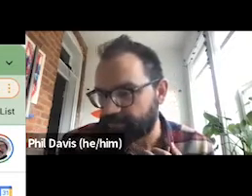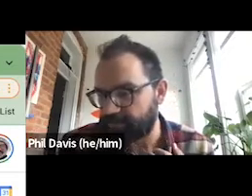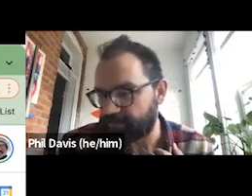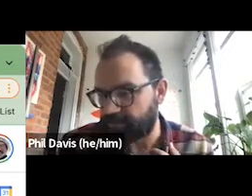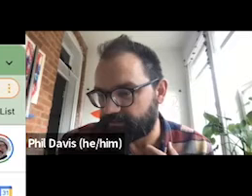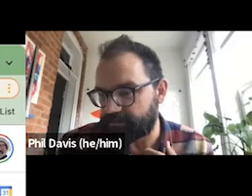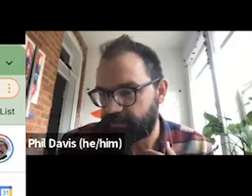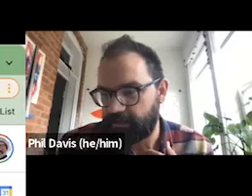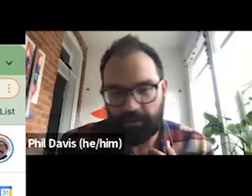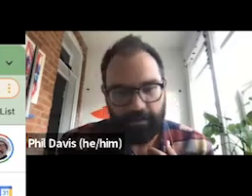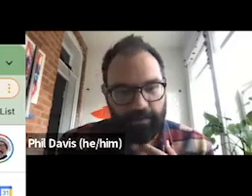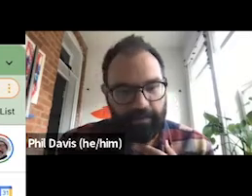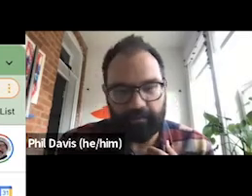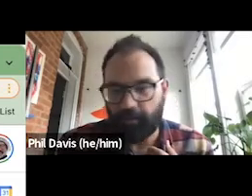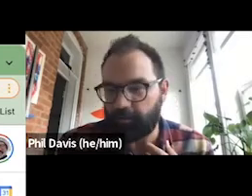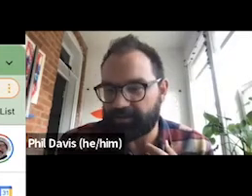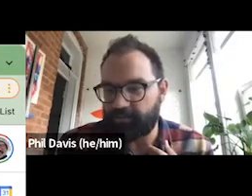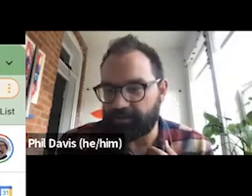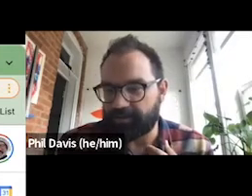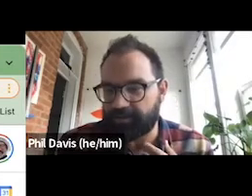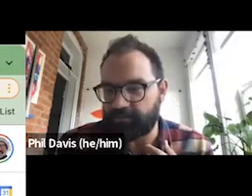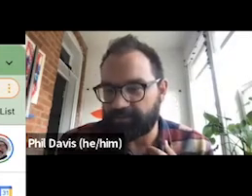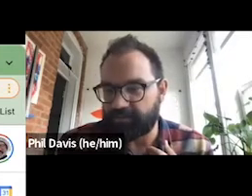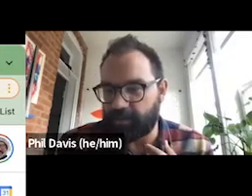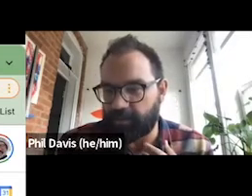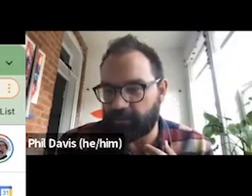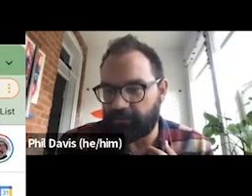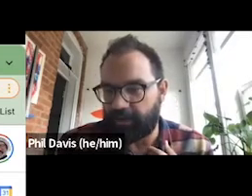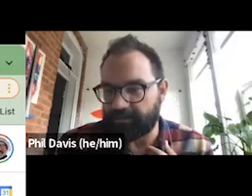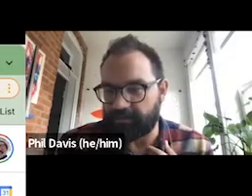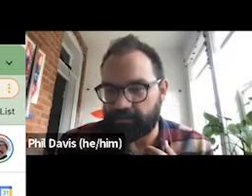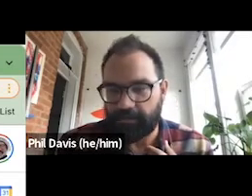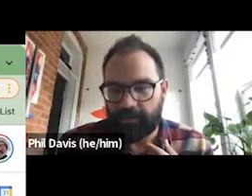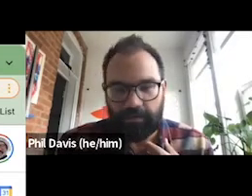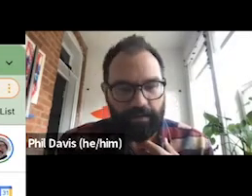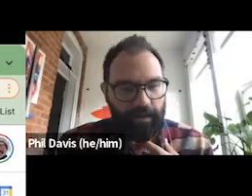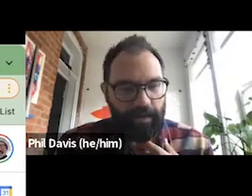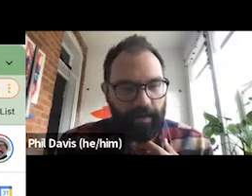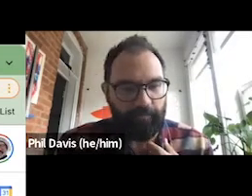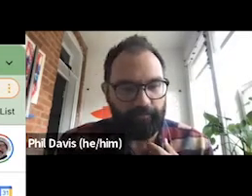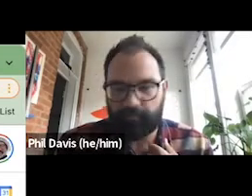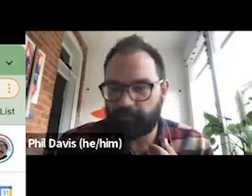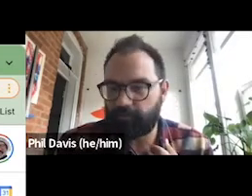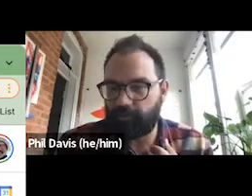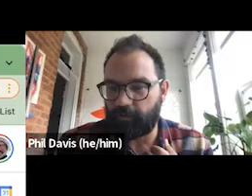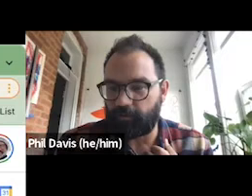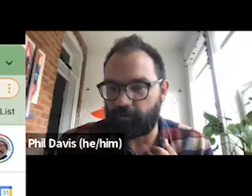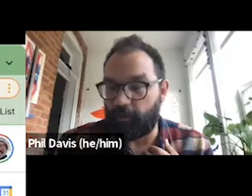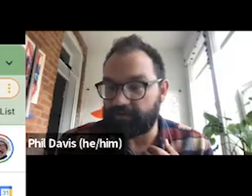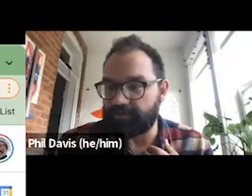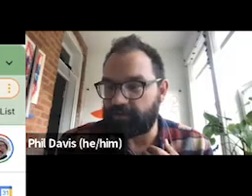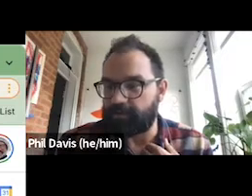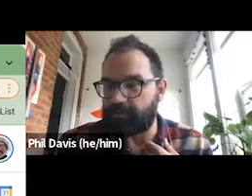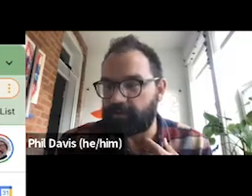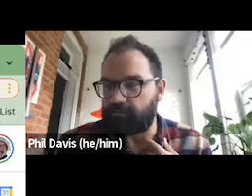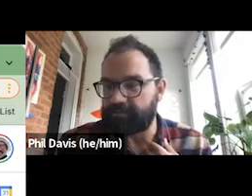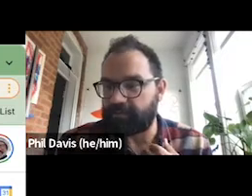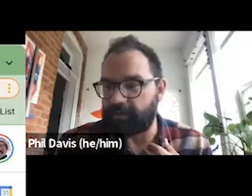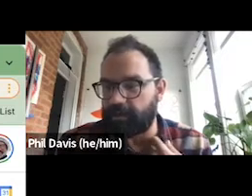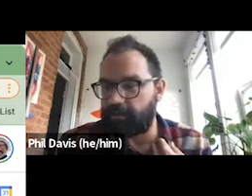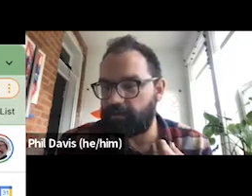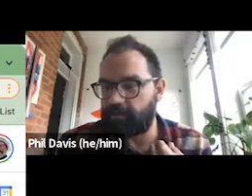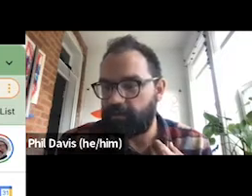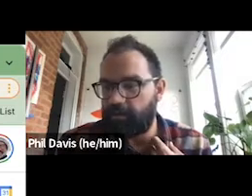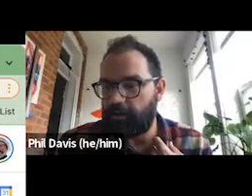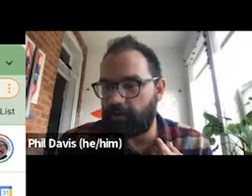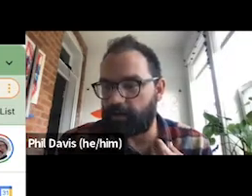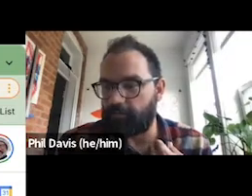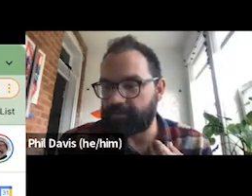this, so it was like the total expense was 20,000, total gross that we took in was 30.